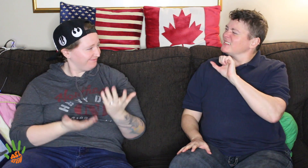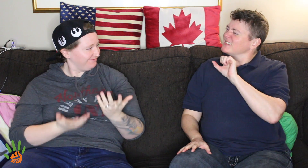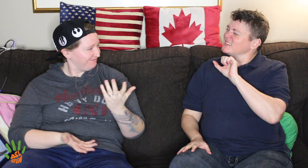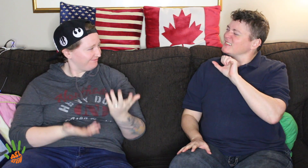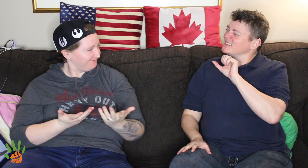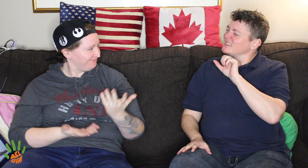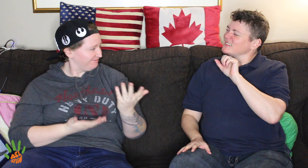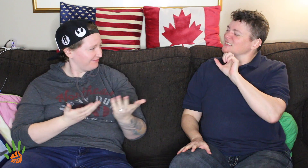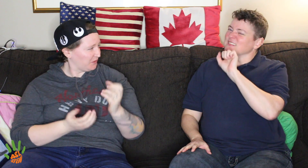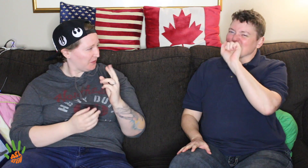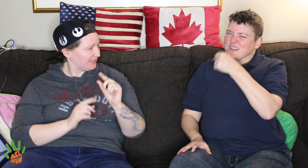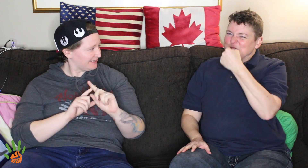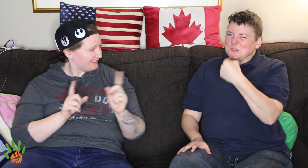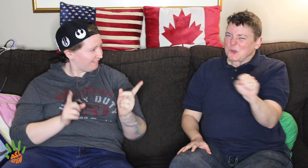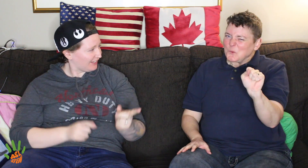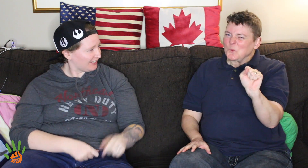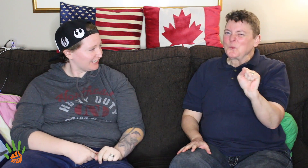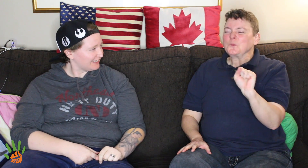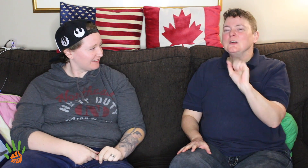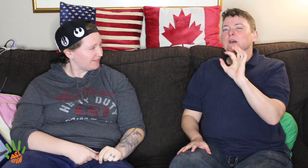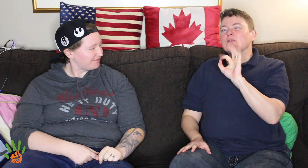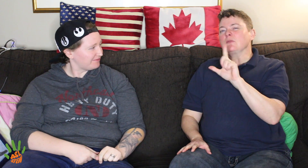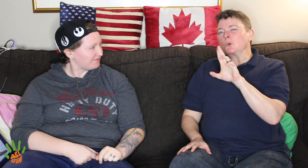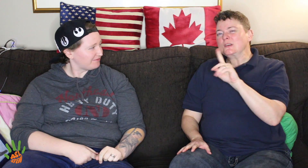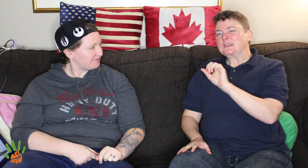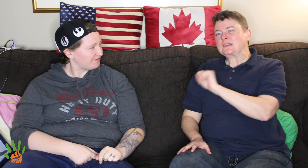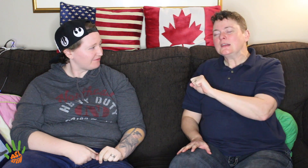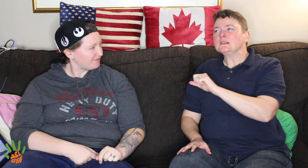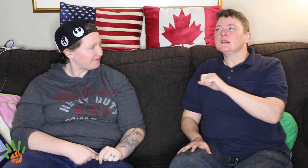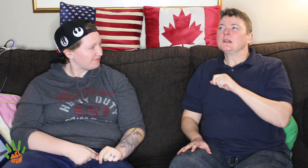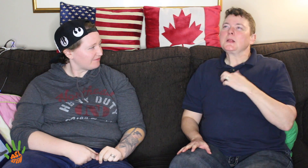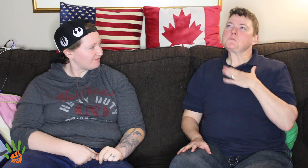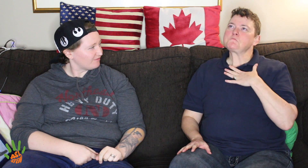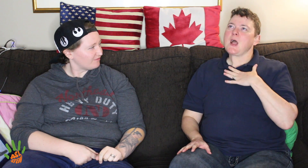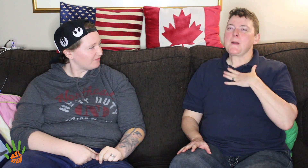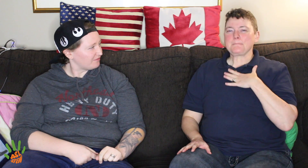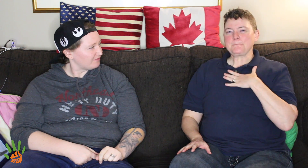[E] Yes, sort of. I would say it is fluid.